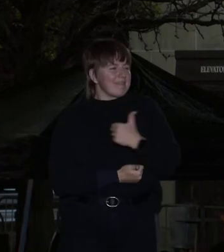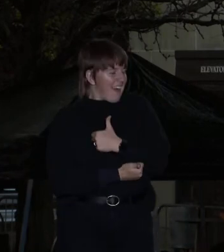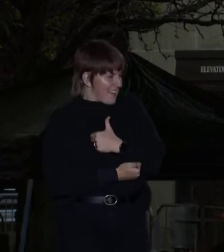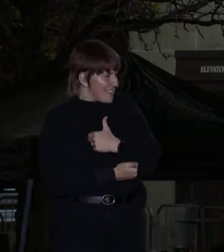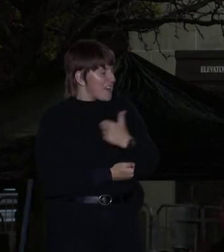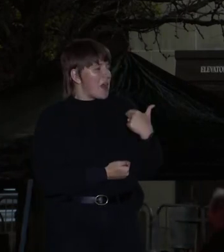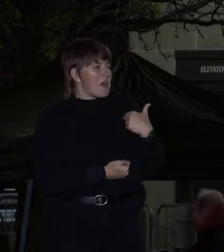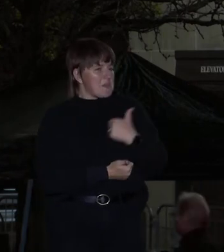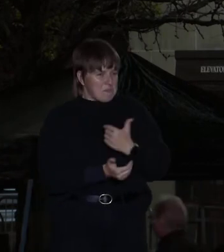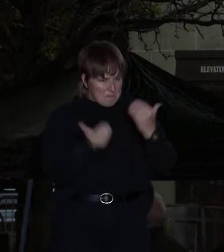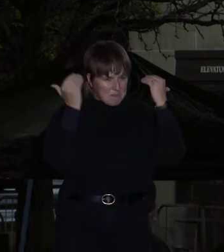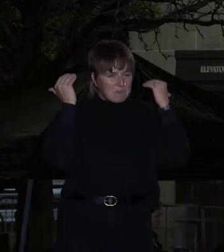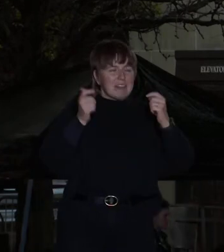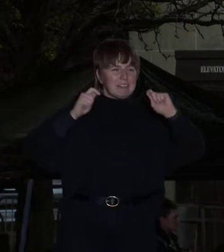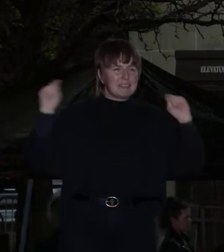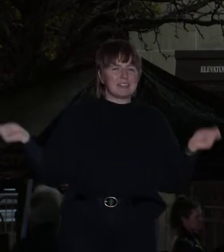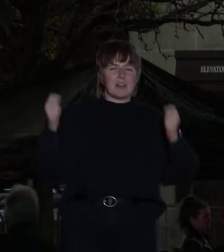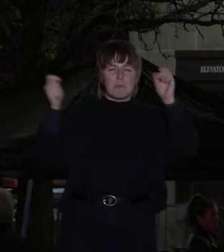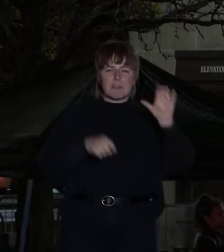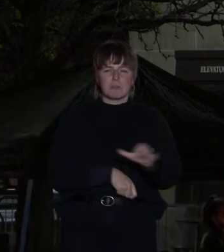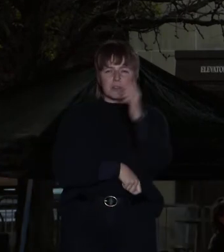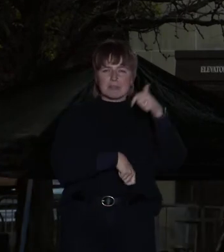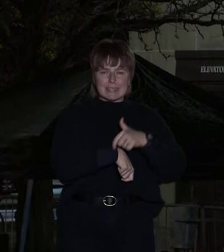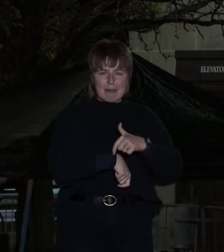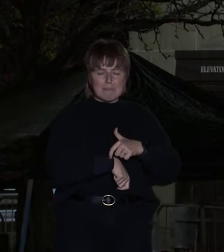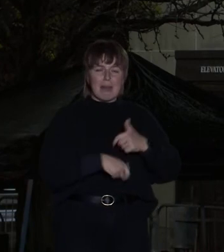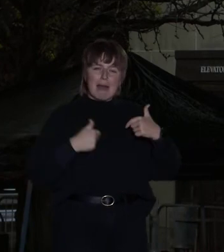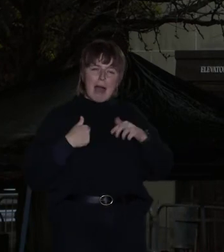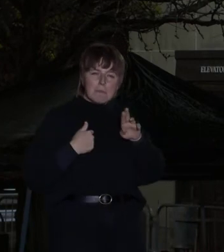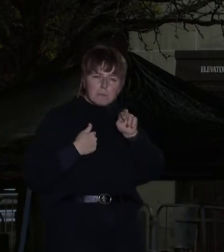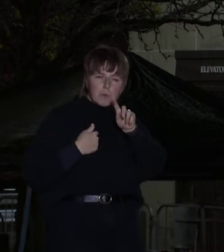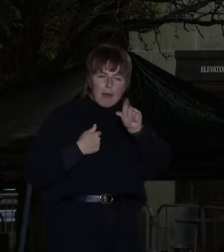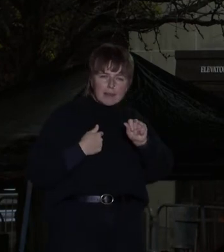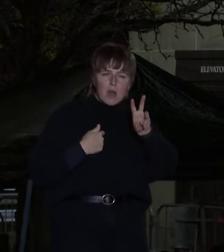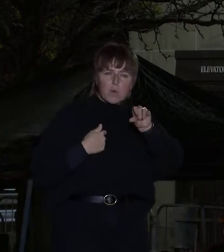SHARING THIS MOMENT WITH US AND FOR HELPING US RING IN THE